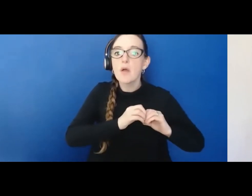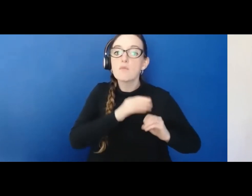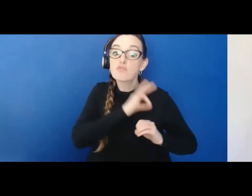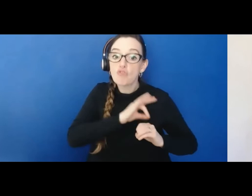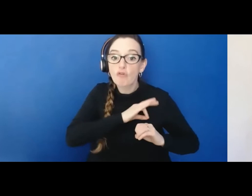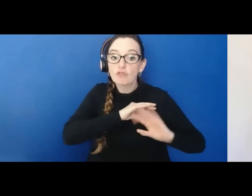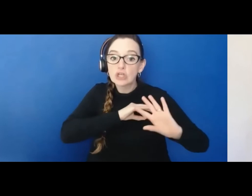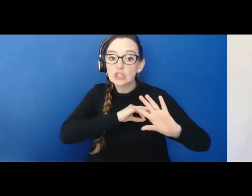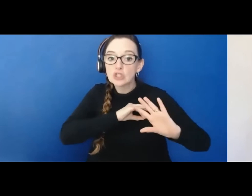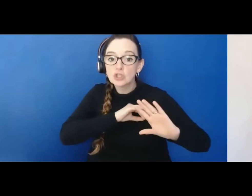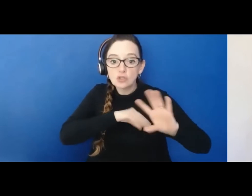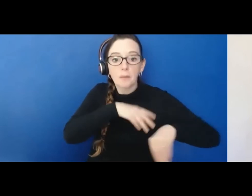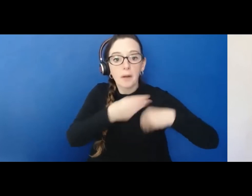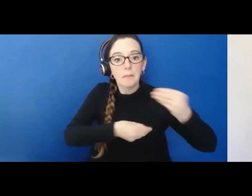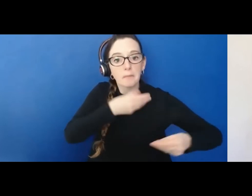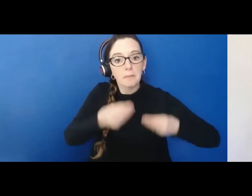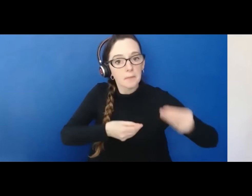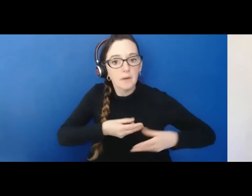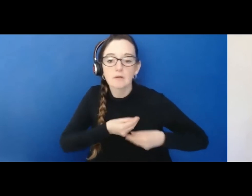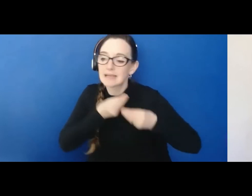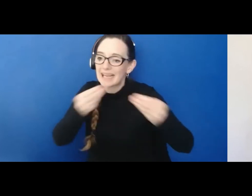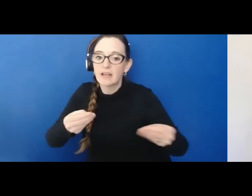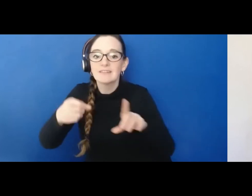in order for them to be able to disseminate to the group of users.